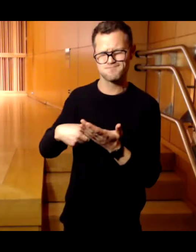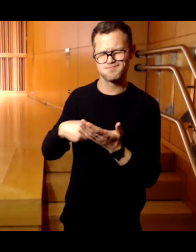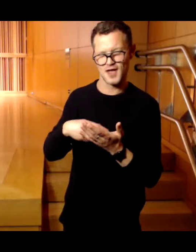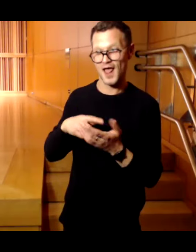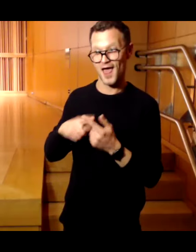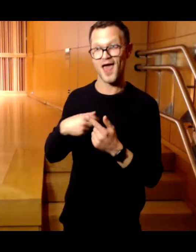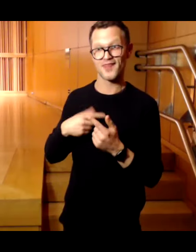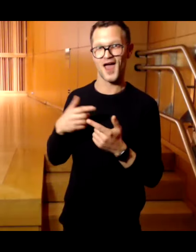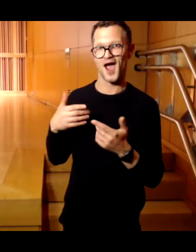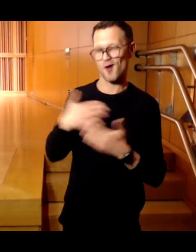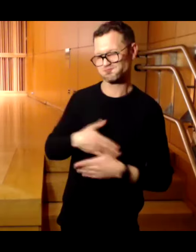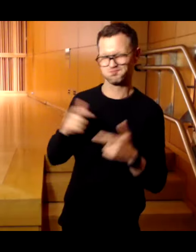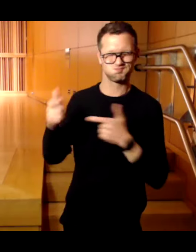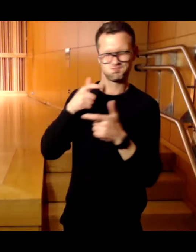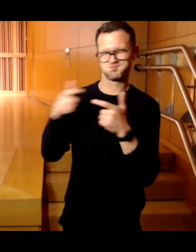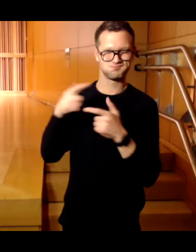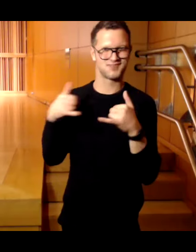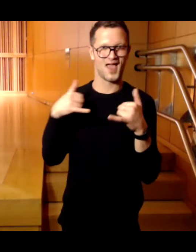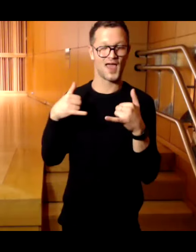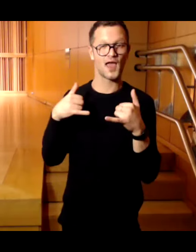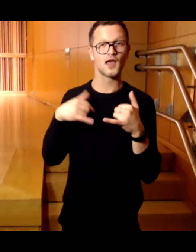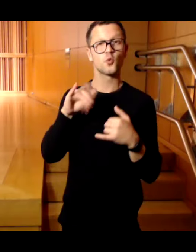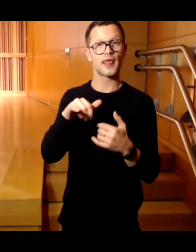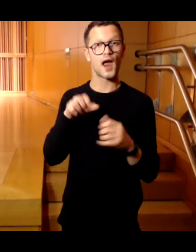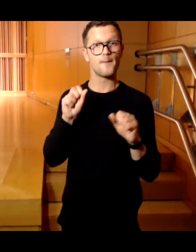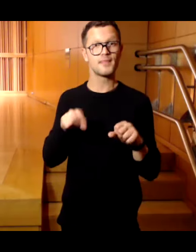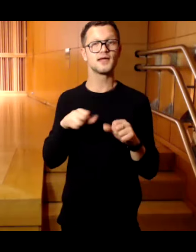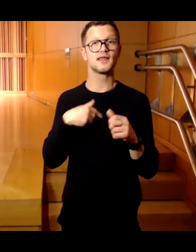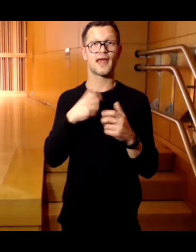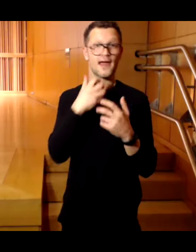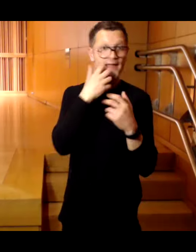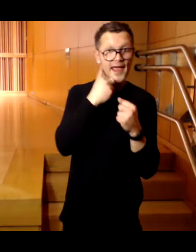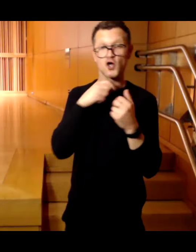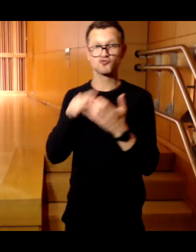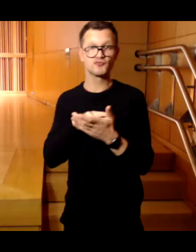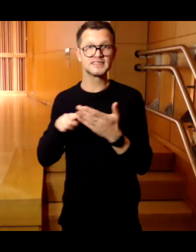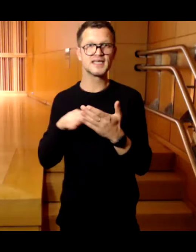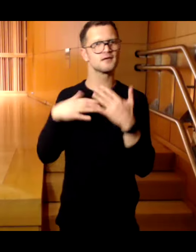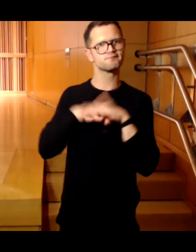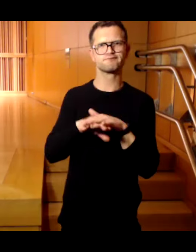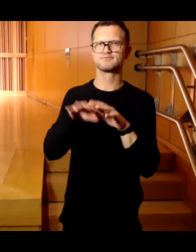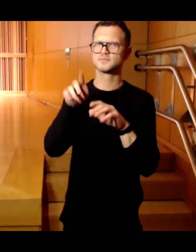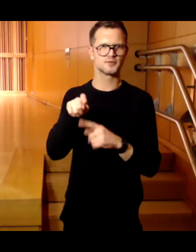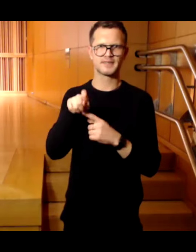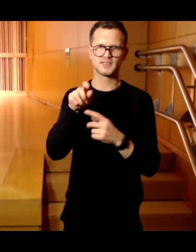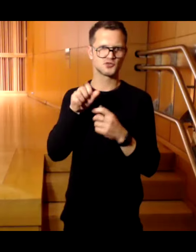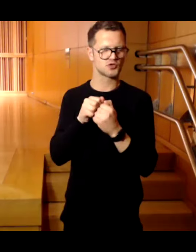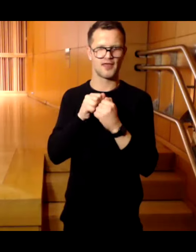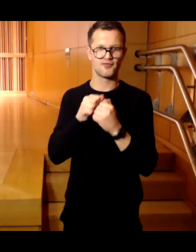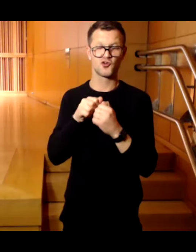That same sensibility, the belief that care and critique belong together runs through everything she writes and all that she does.